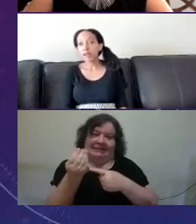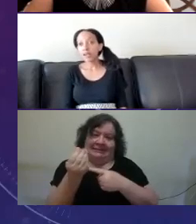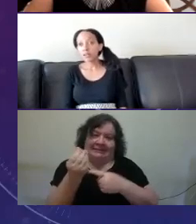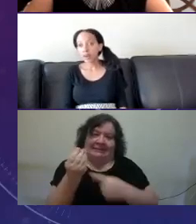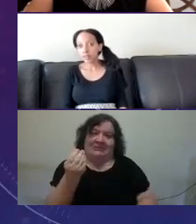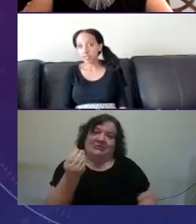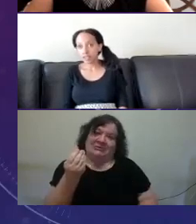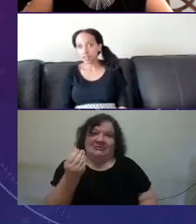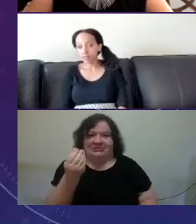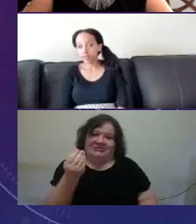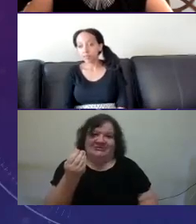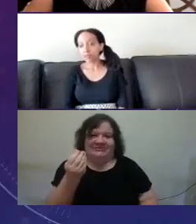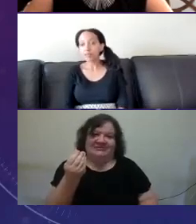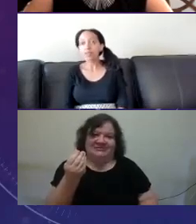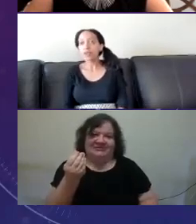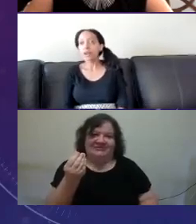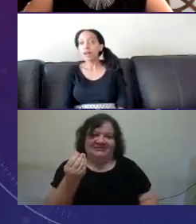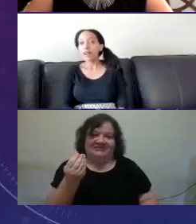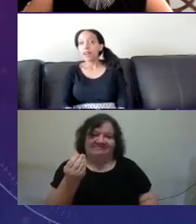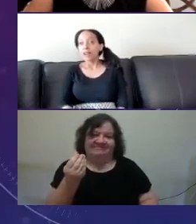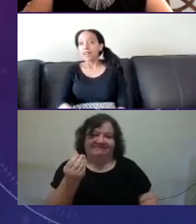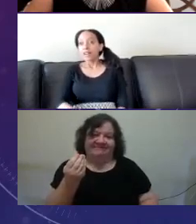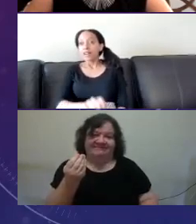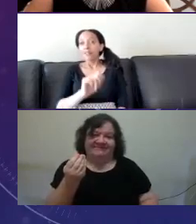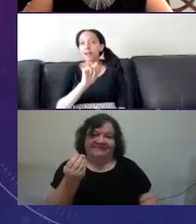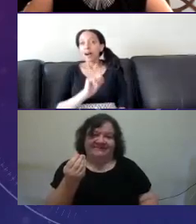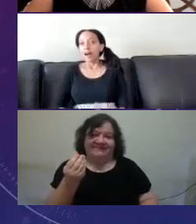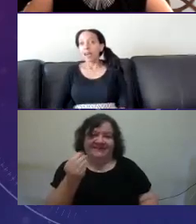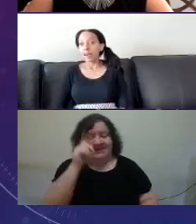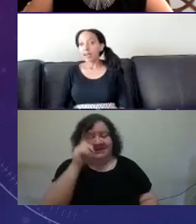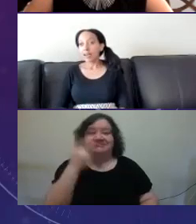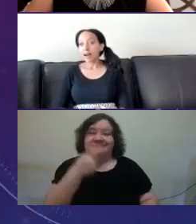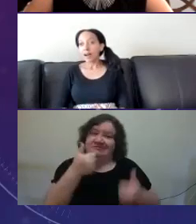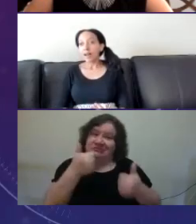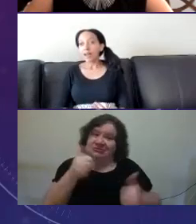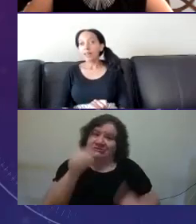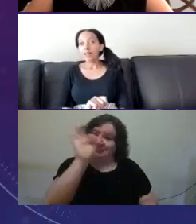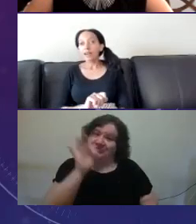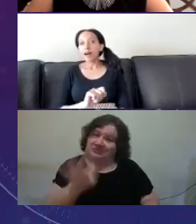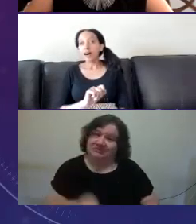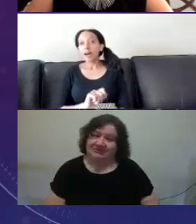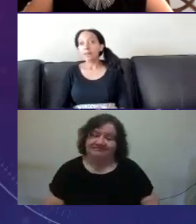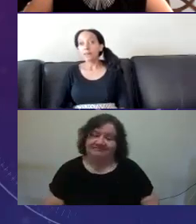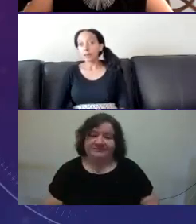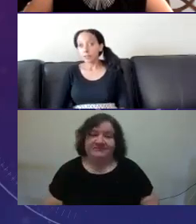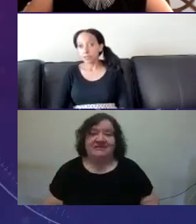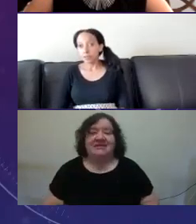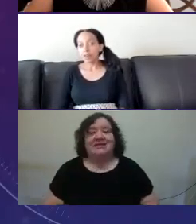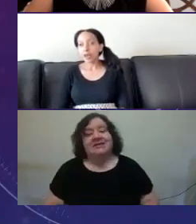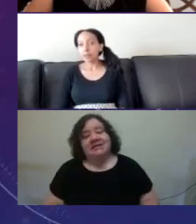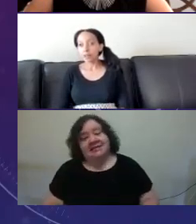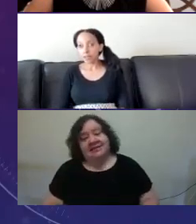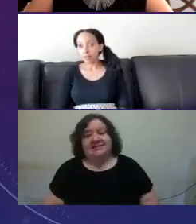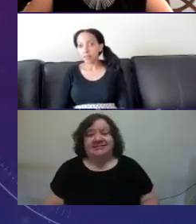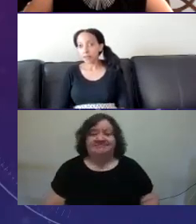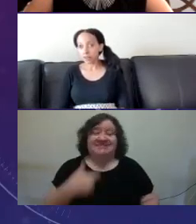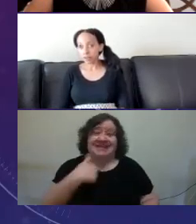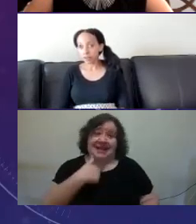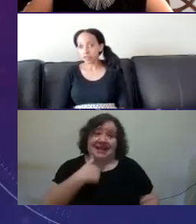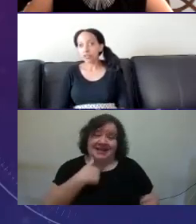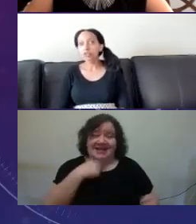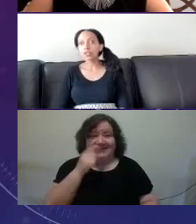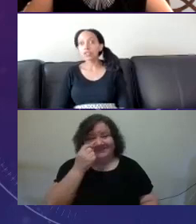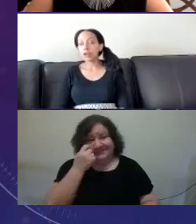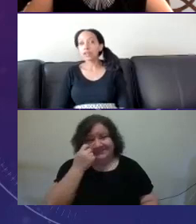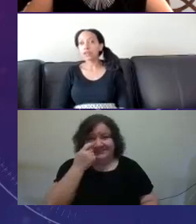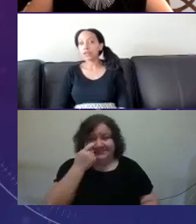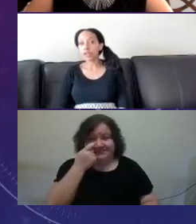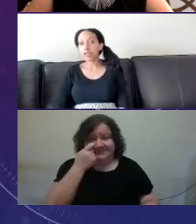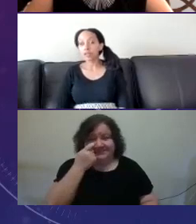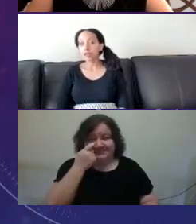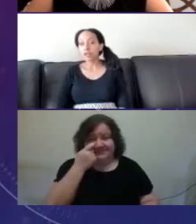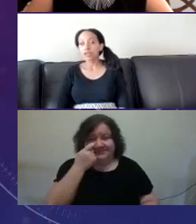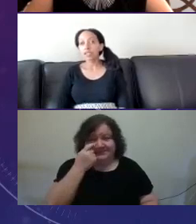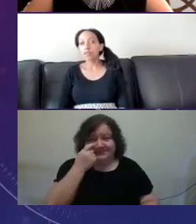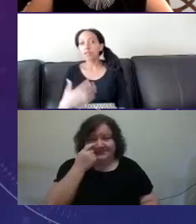question I I first when I'm looking for resources start locally see if there's a